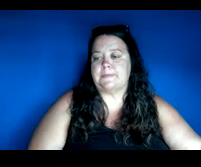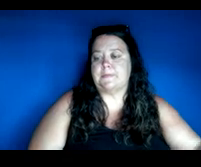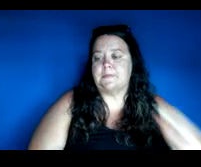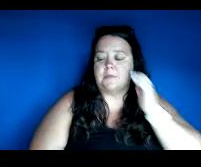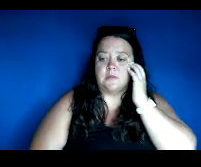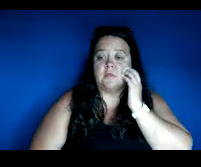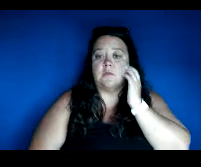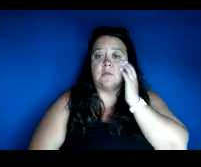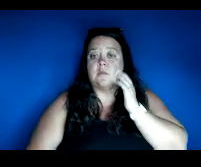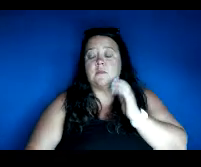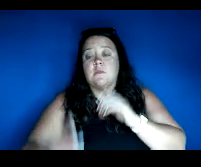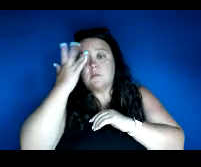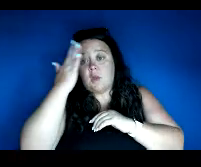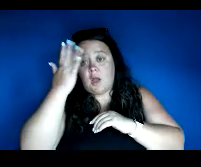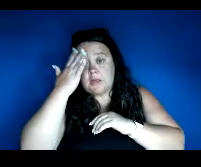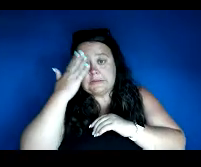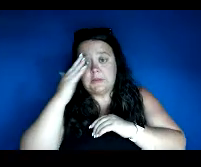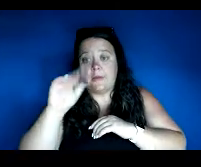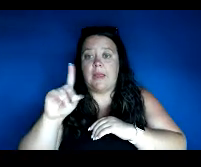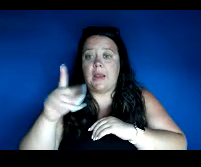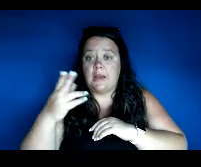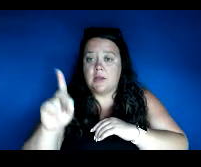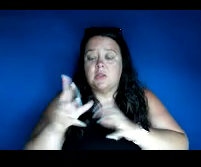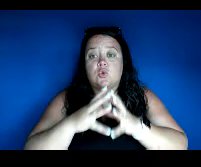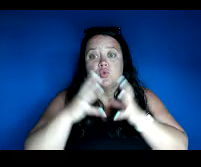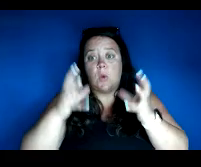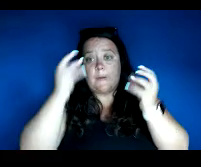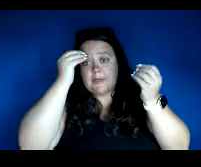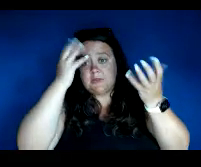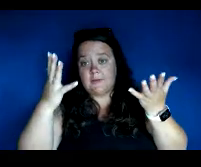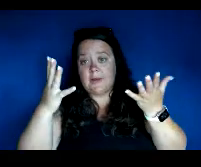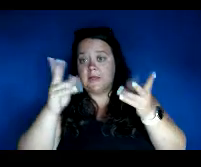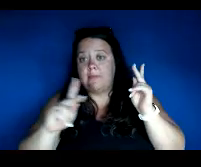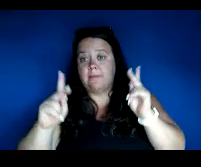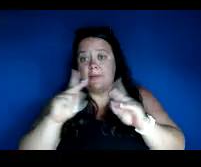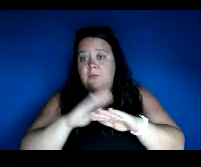there's areas where there's so much information that a lot of folks don't have access to.